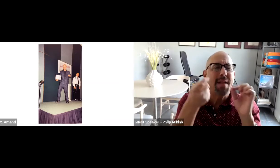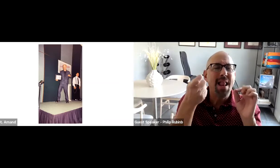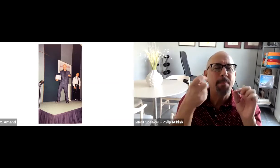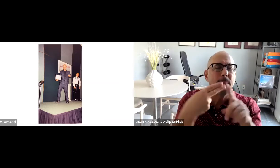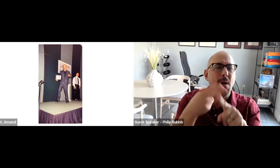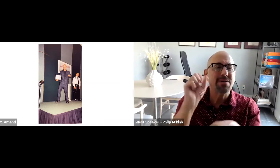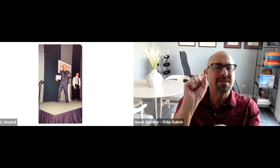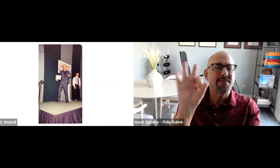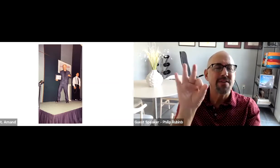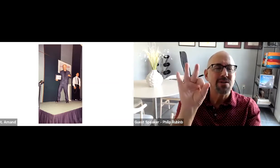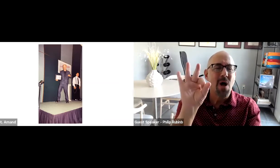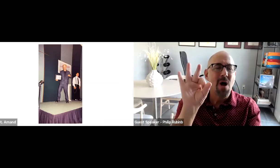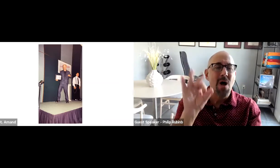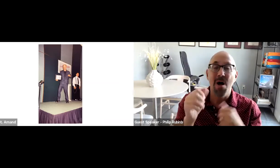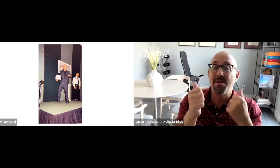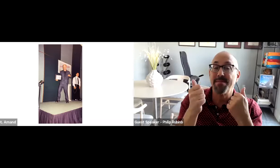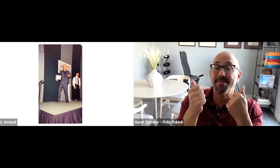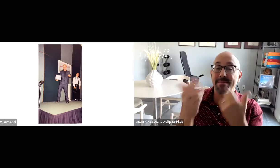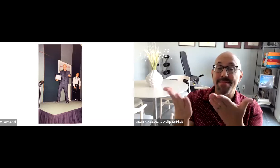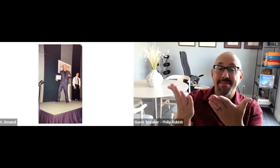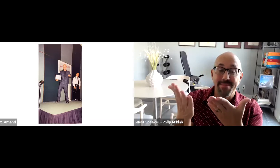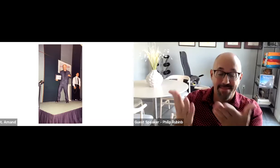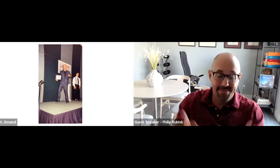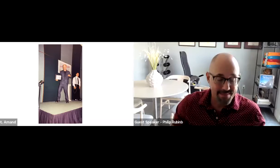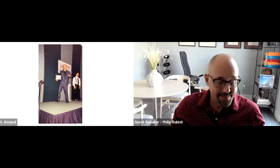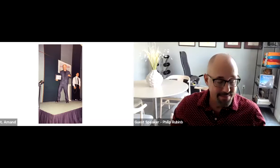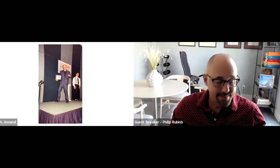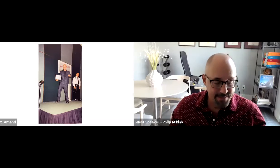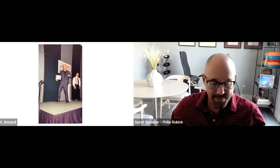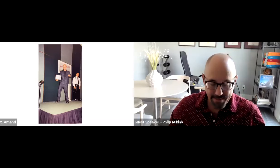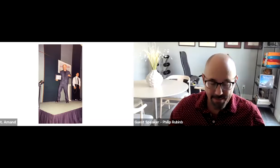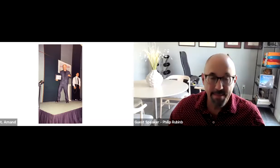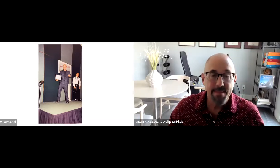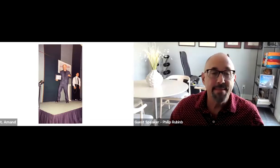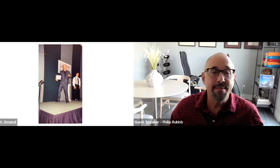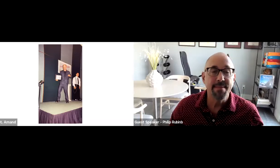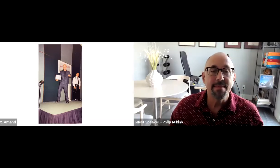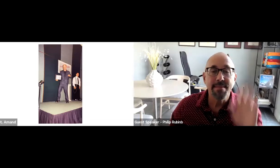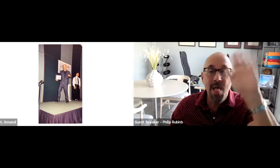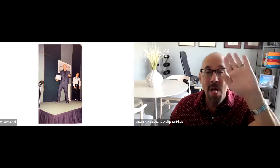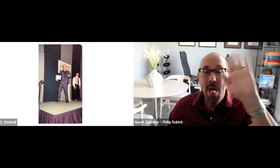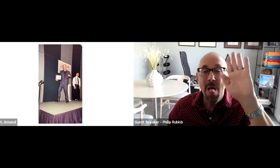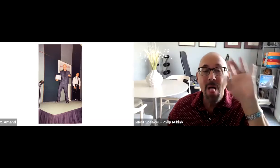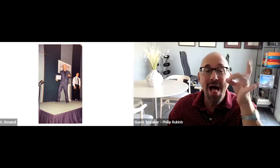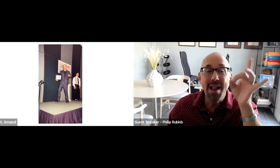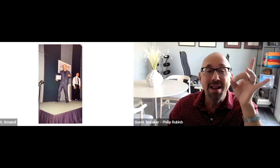Jeanine and Ed would like to talk a little bit about his San Francisco time, I think.